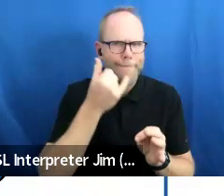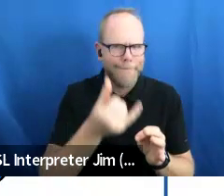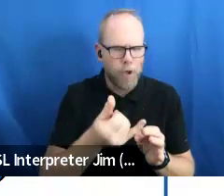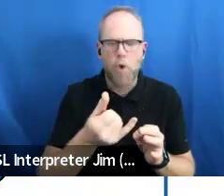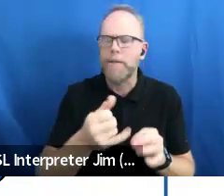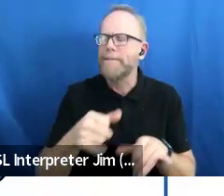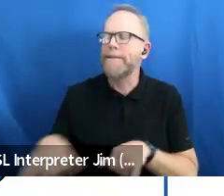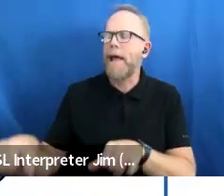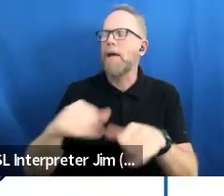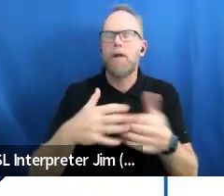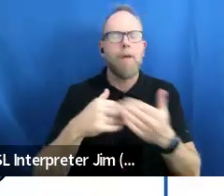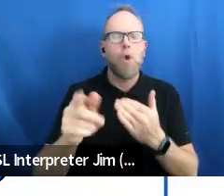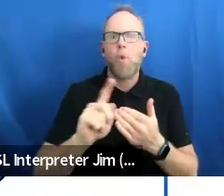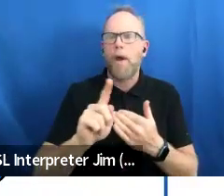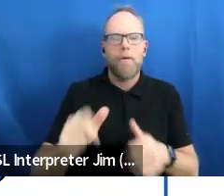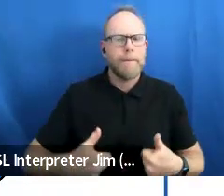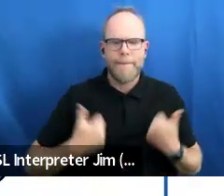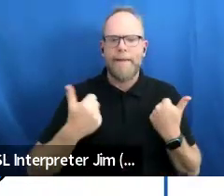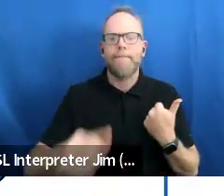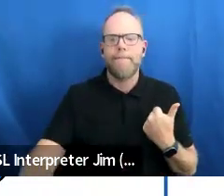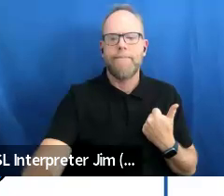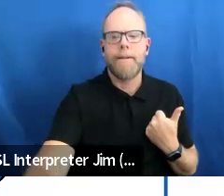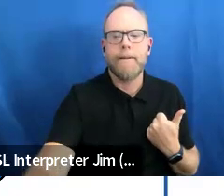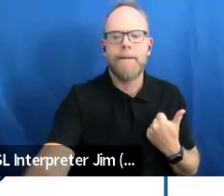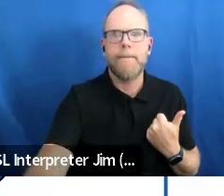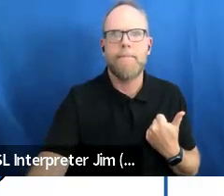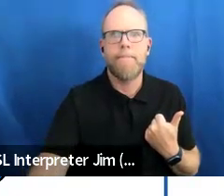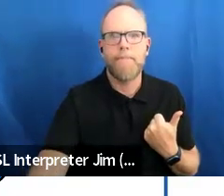in for the ADA National Network. The Pacific ADA Center happens to be